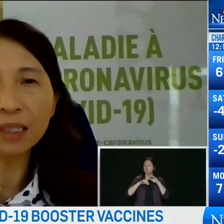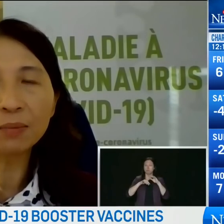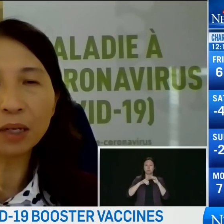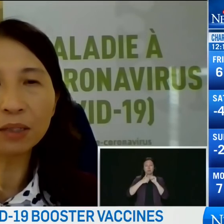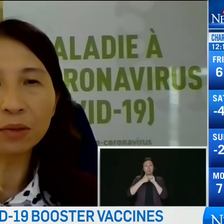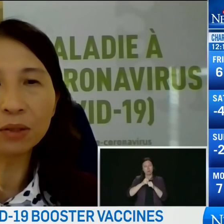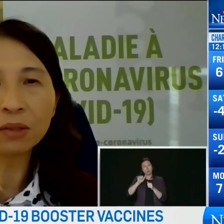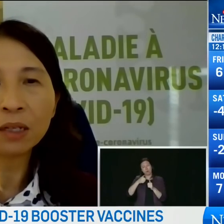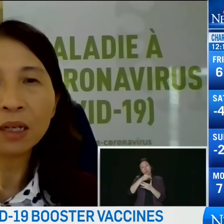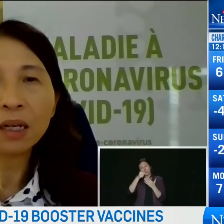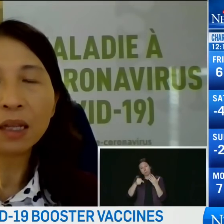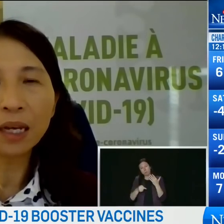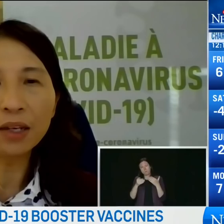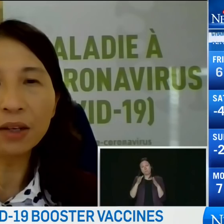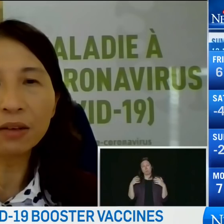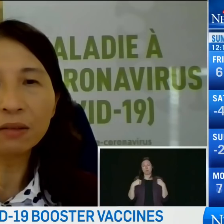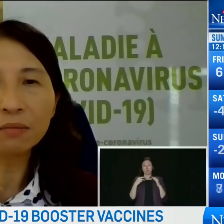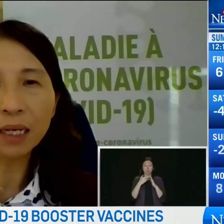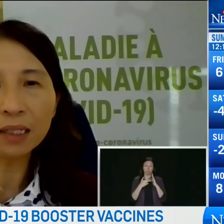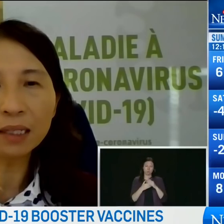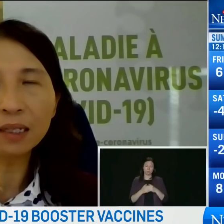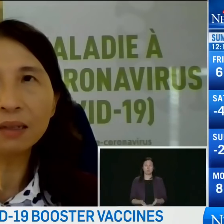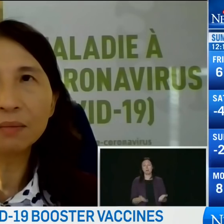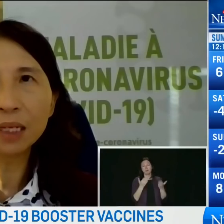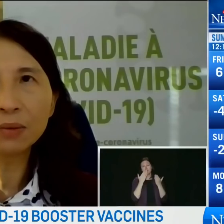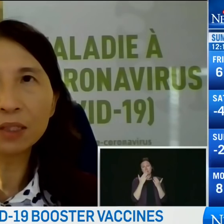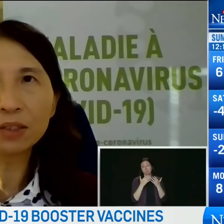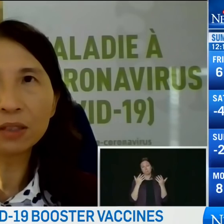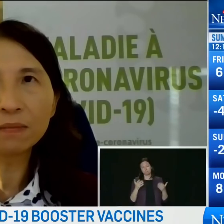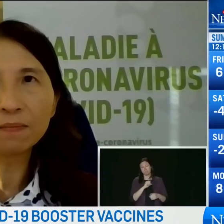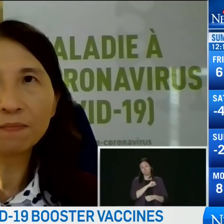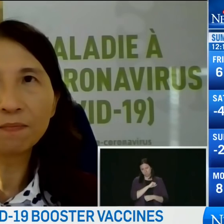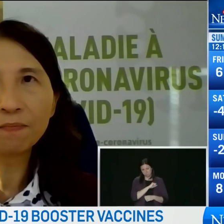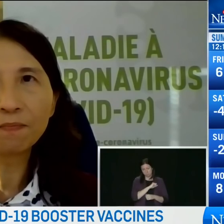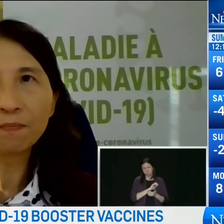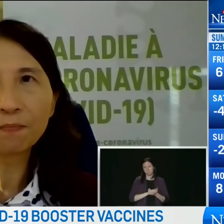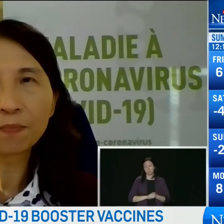AS RECOMMENDED, WEARING A QUALITY SNUG FITTING MASK, AVOID CROWDING AND TAKING OTHER